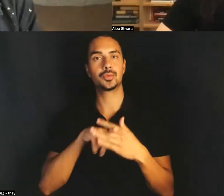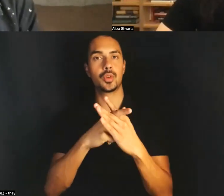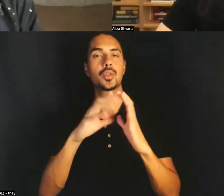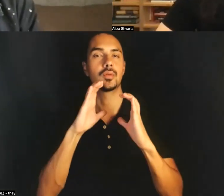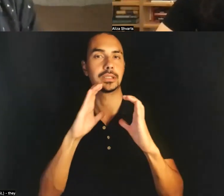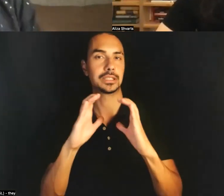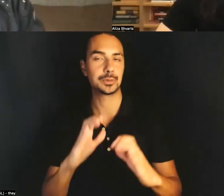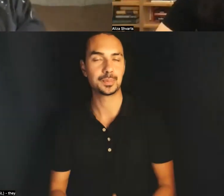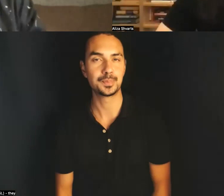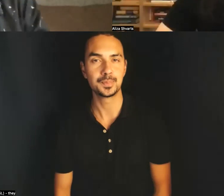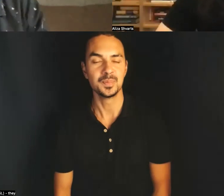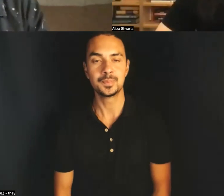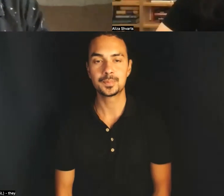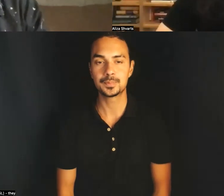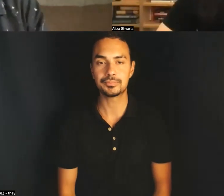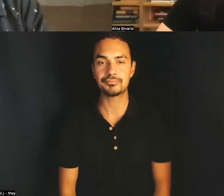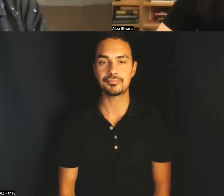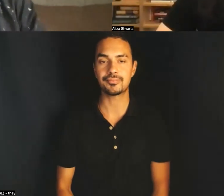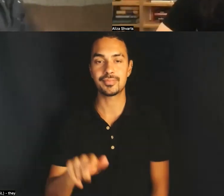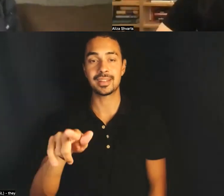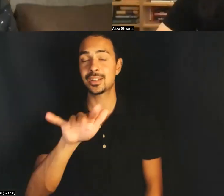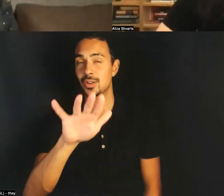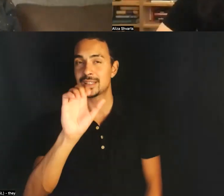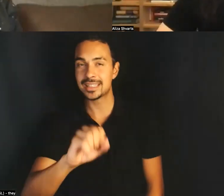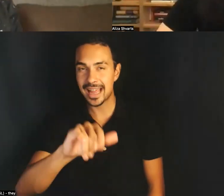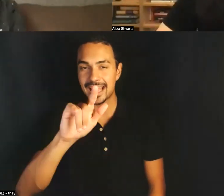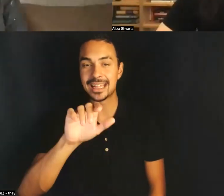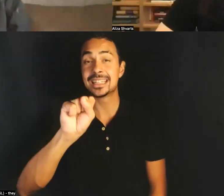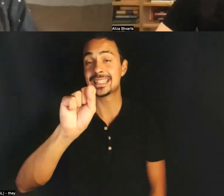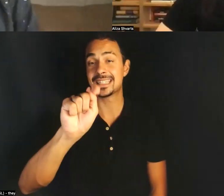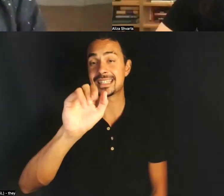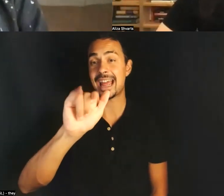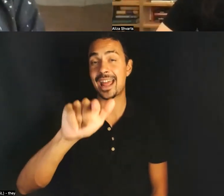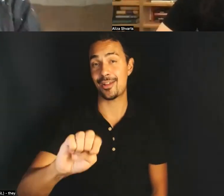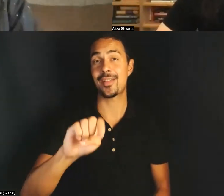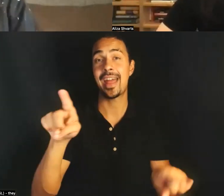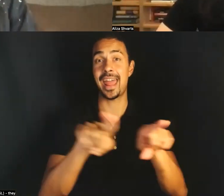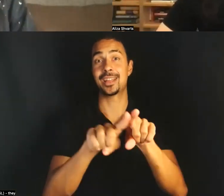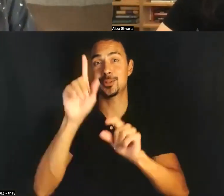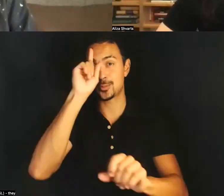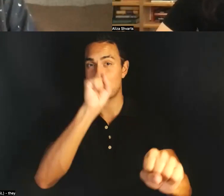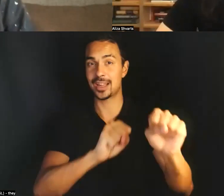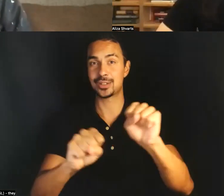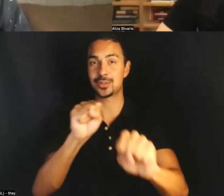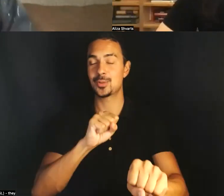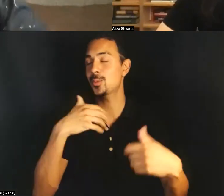So, those are two ways that they usually initiate conversations with people. ALIZA SHVARTS: Style is strategy! I love that.